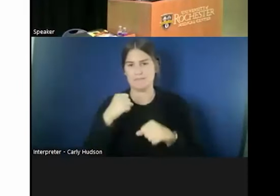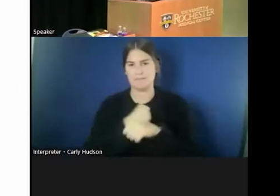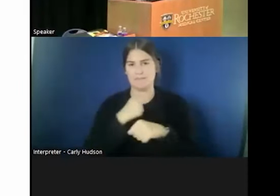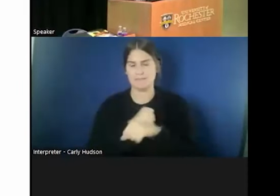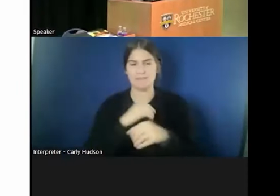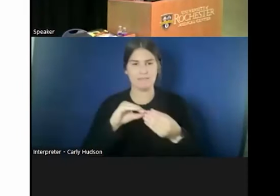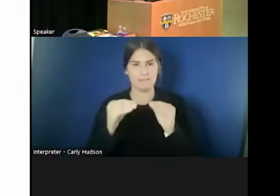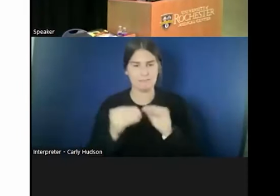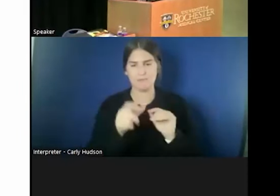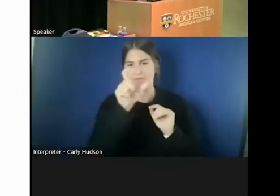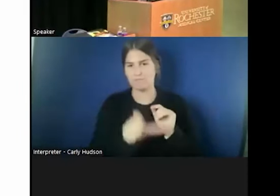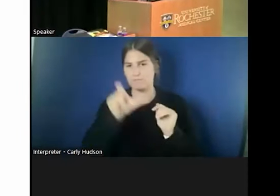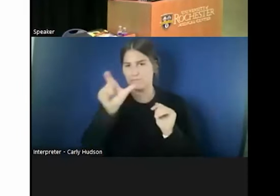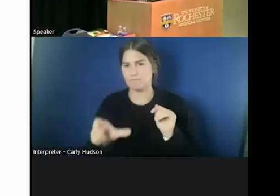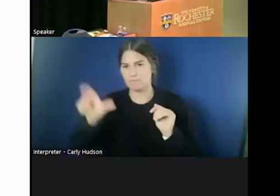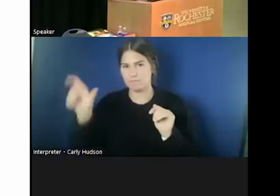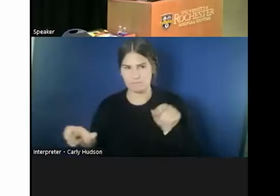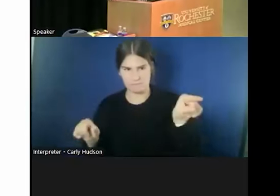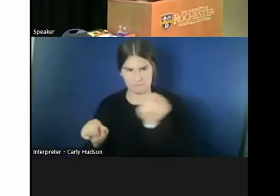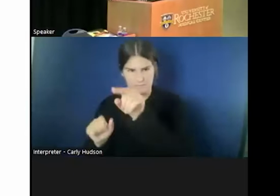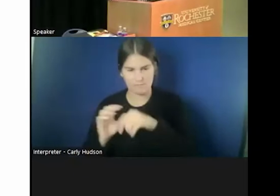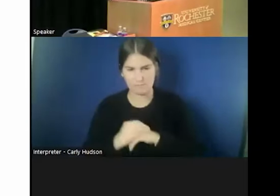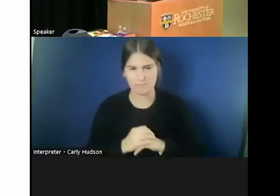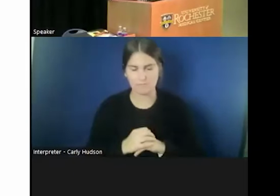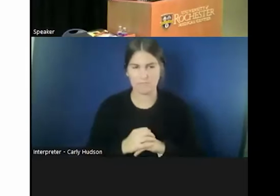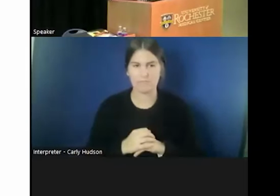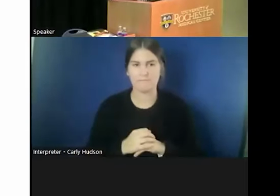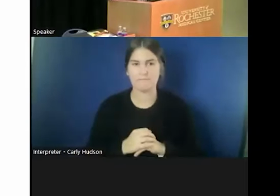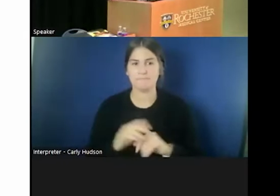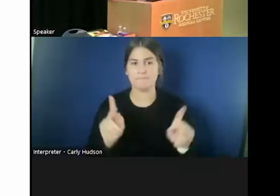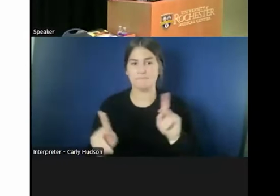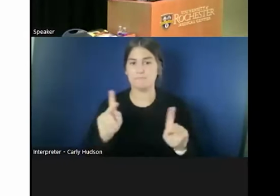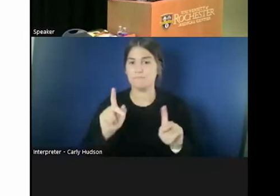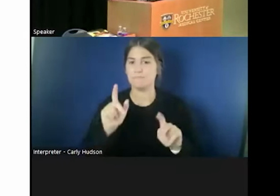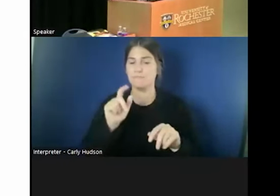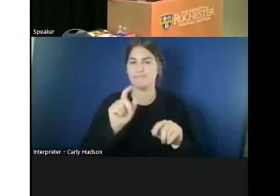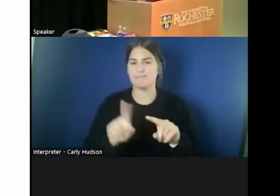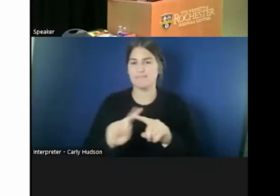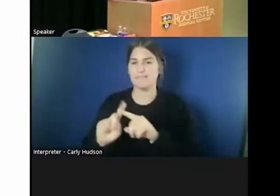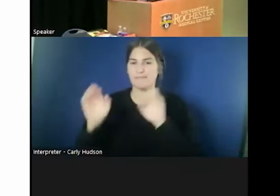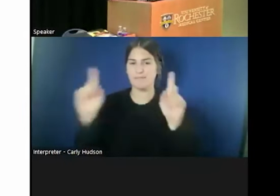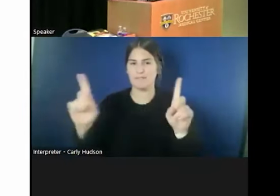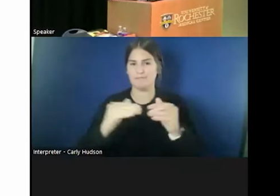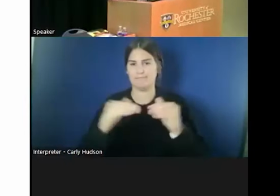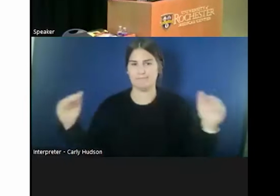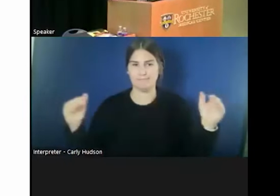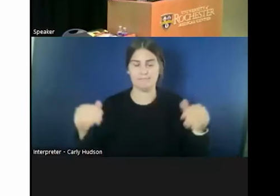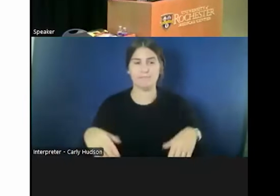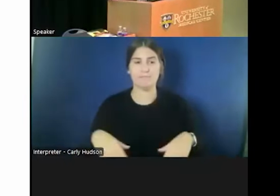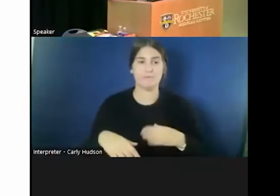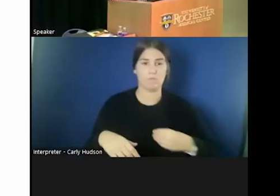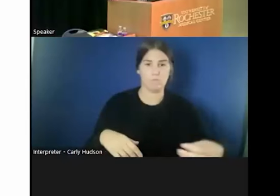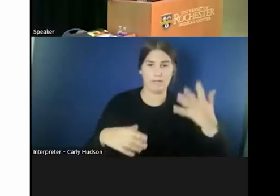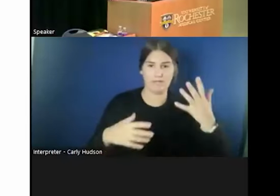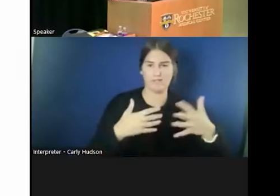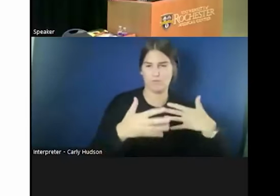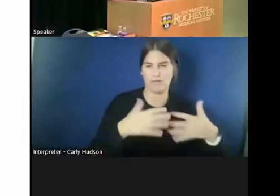numbers here we have um individuals in gray that are white non Latino adults and in green Latino